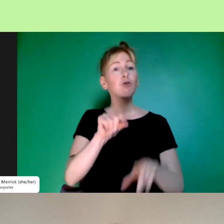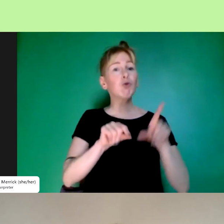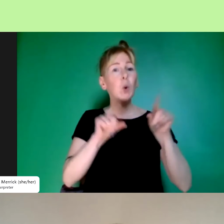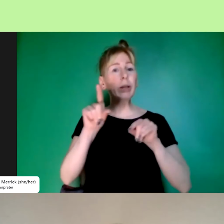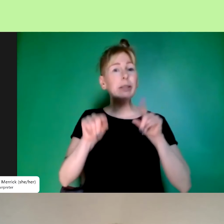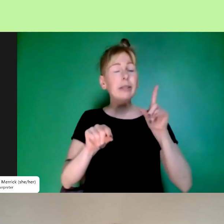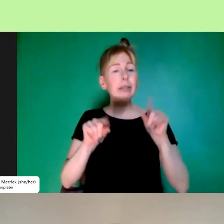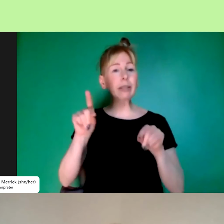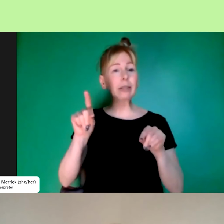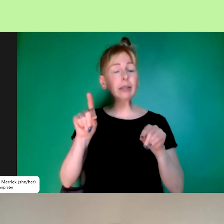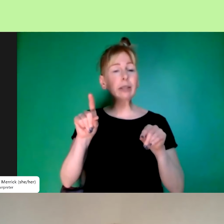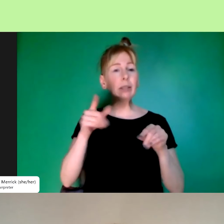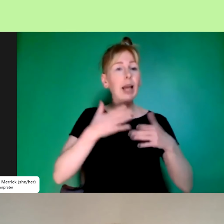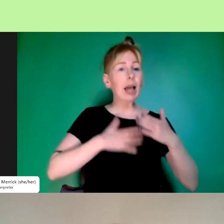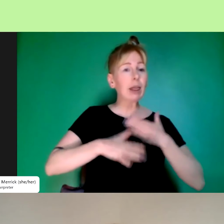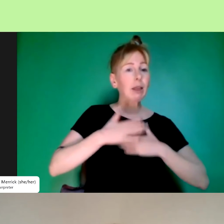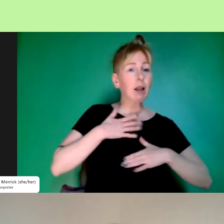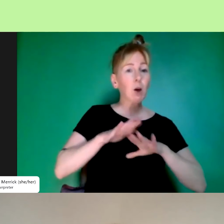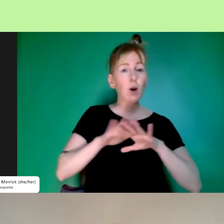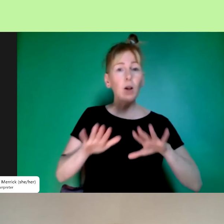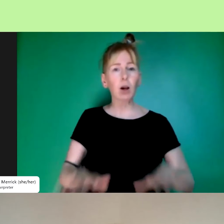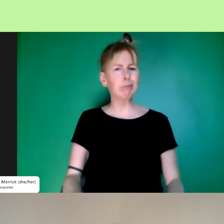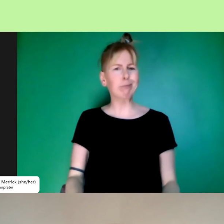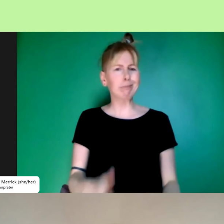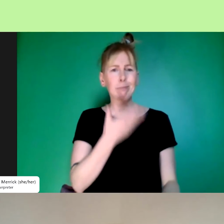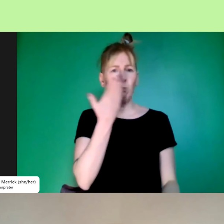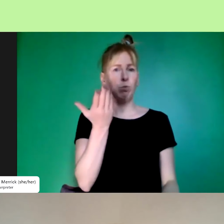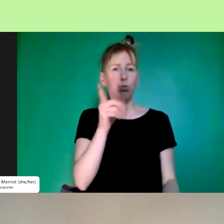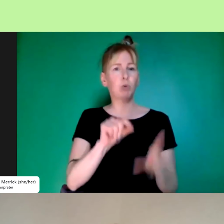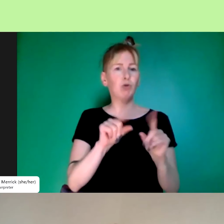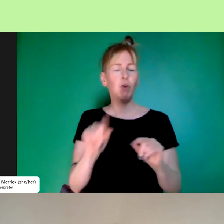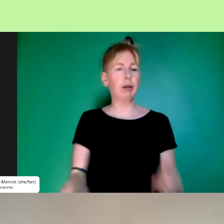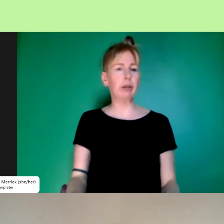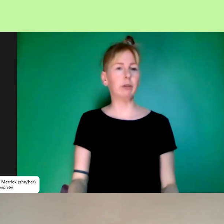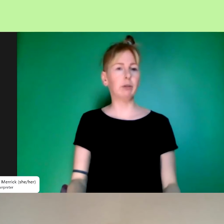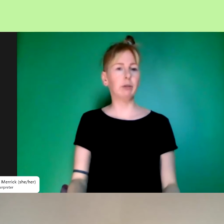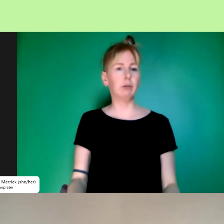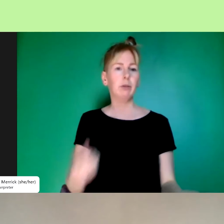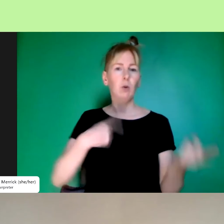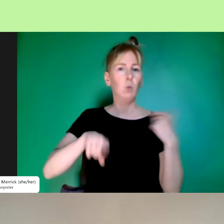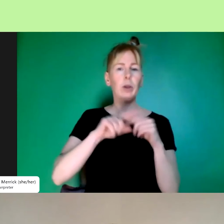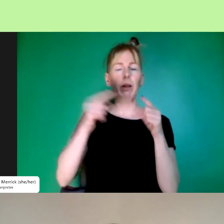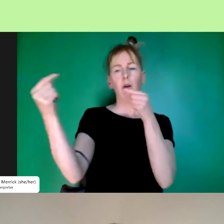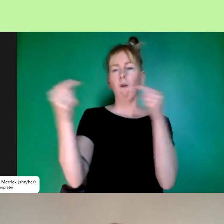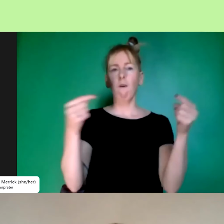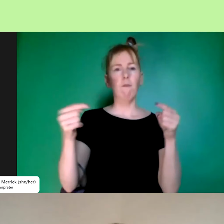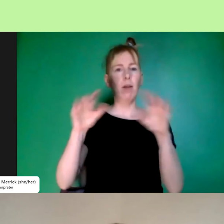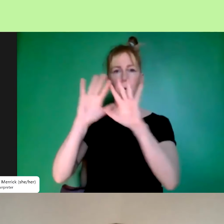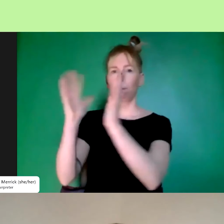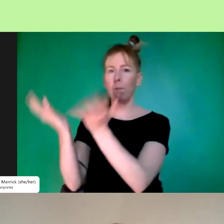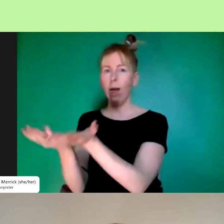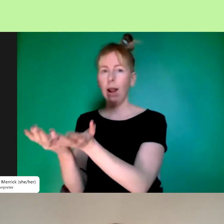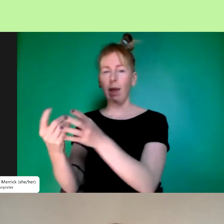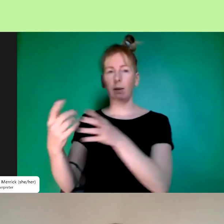because we are in conflict with the planet. There is no choice but to be ethical, because